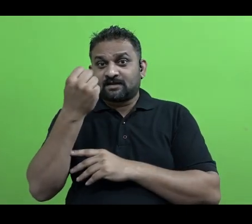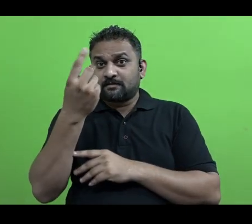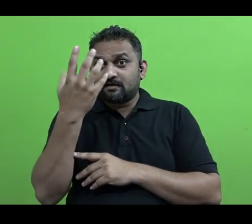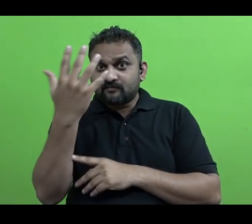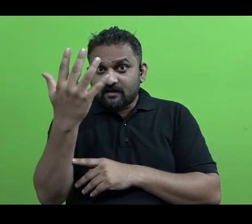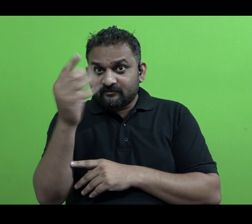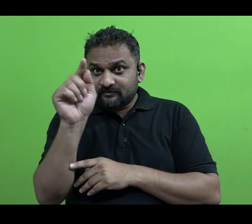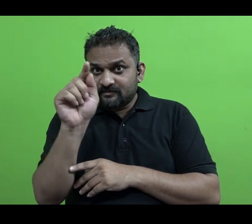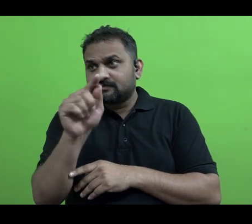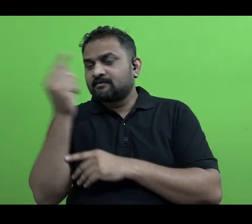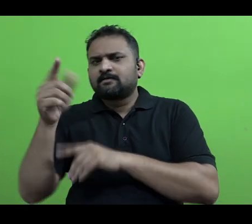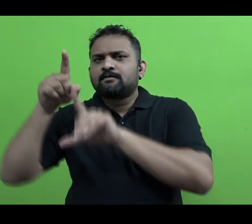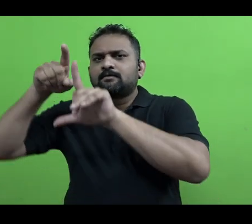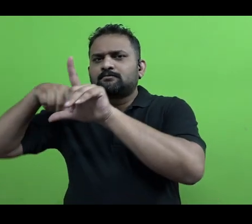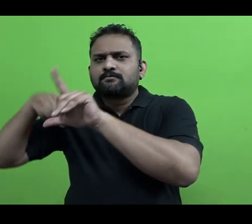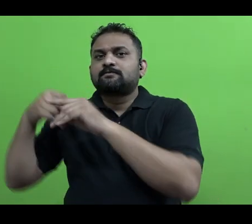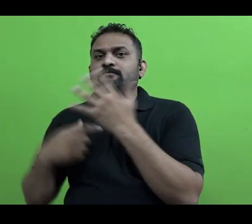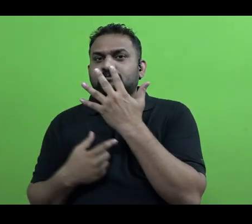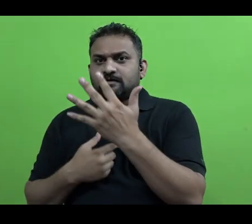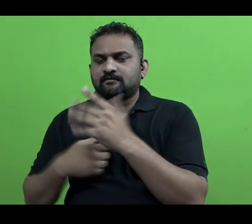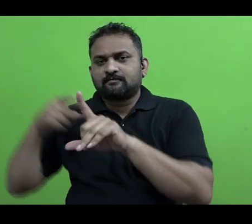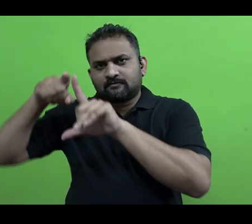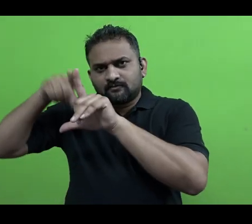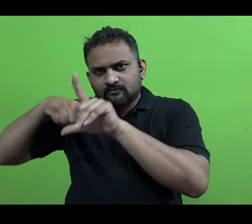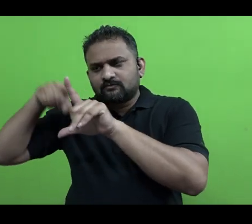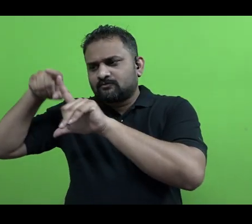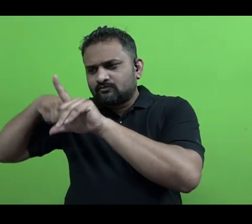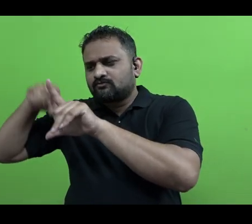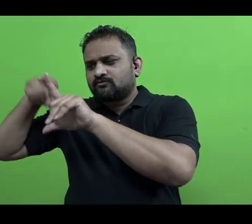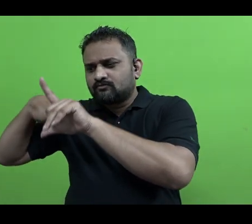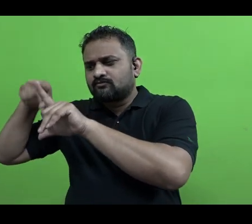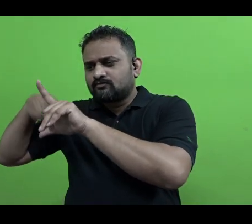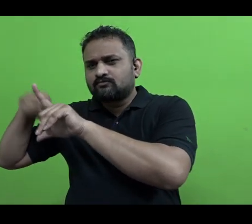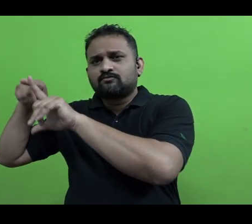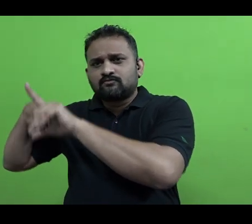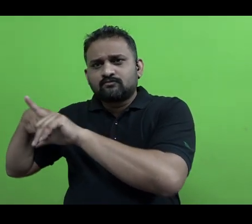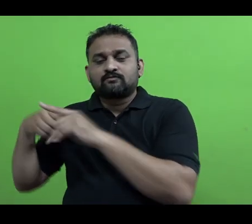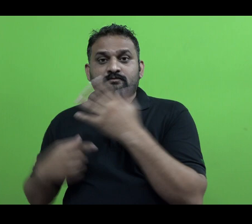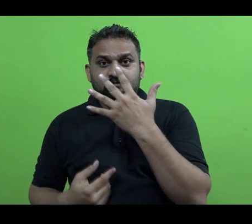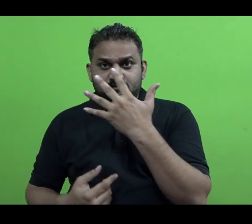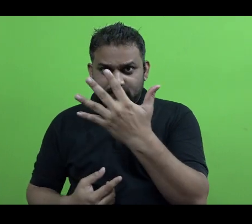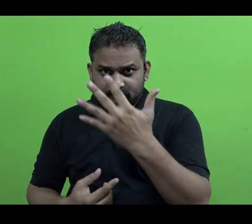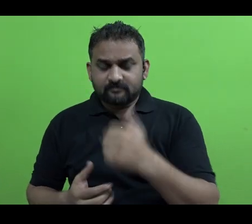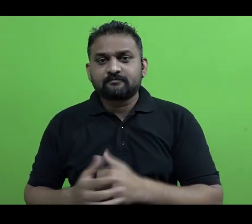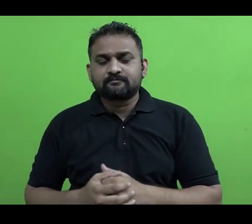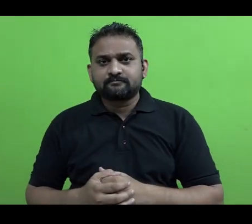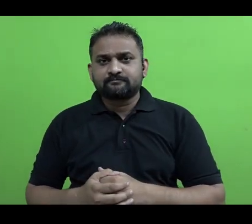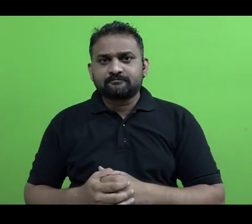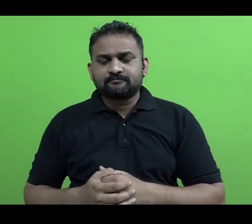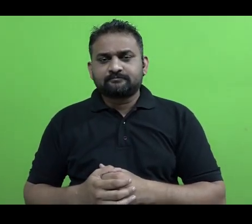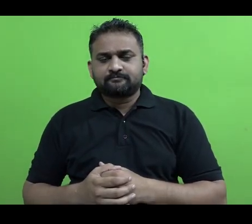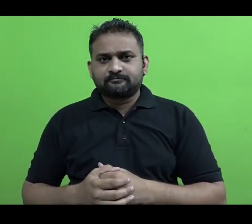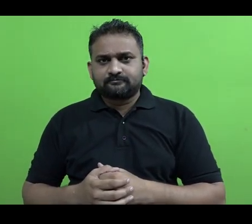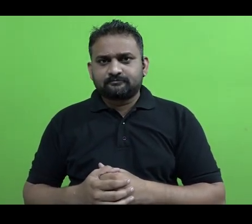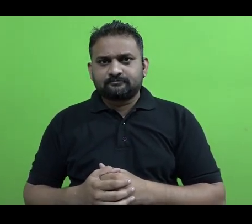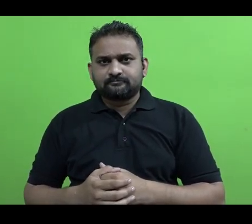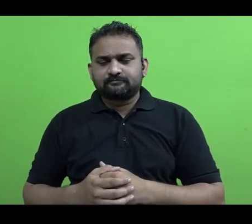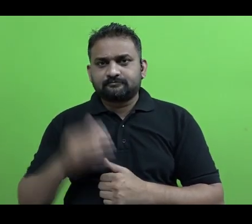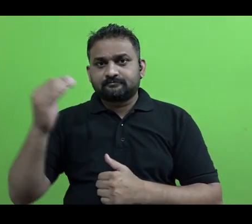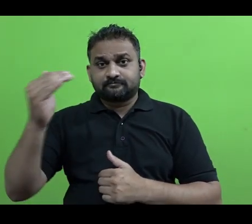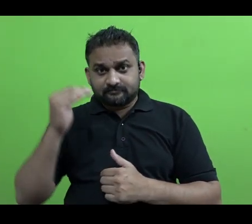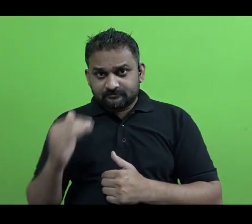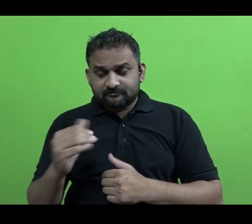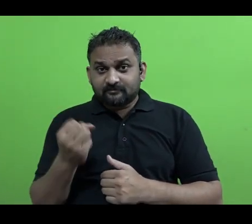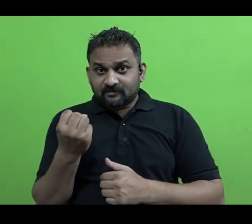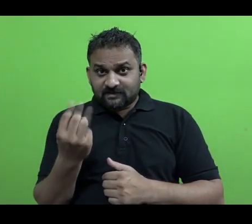So we draw five lines for the number five: one two three four five.